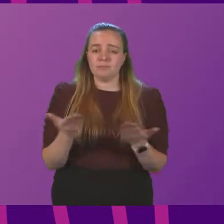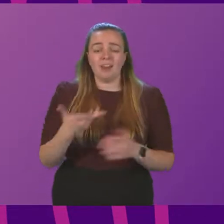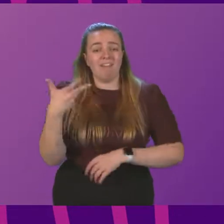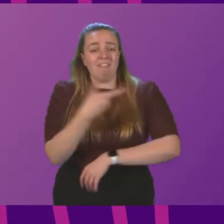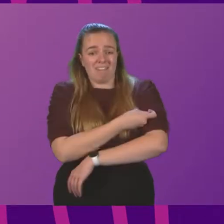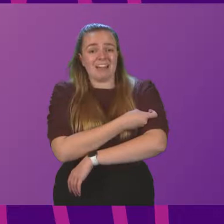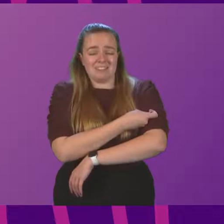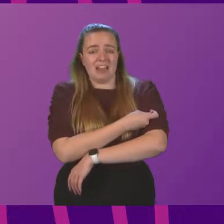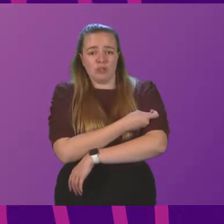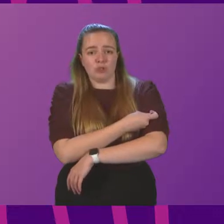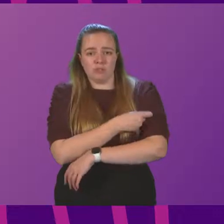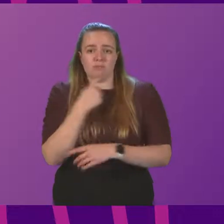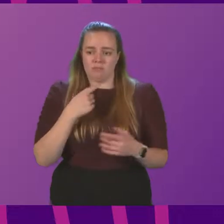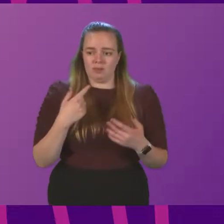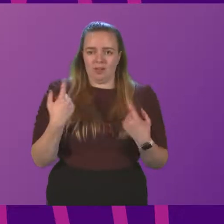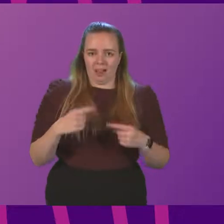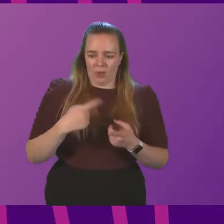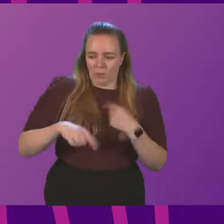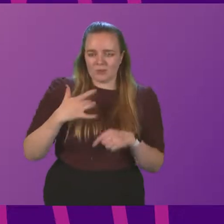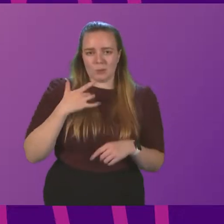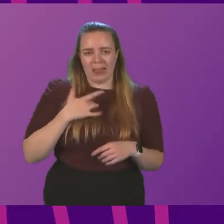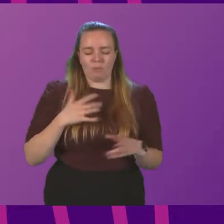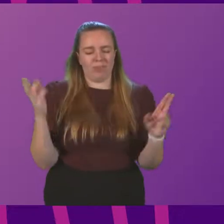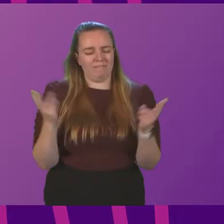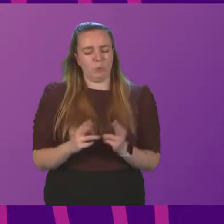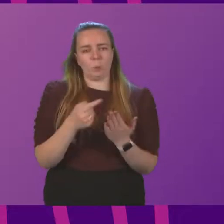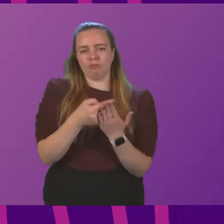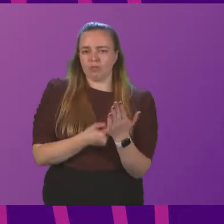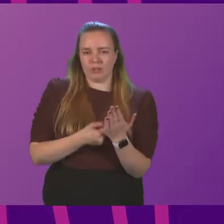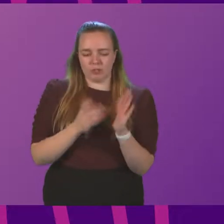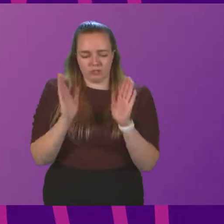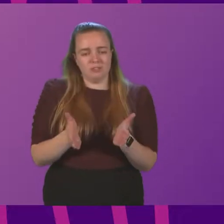Vaccination is allowing us to live with far fewer restrictions and mitigations than at earlier